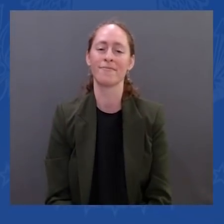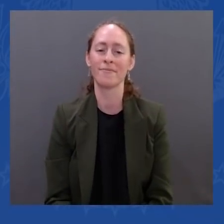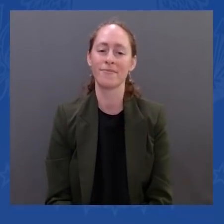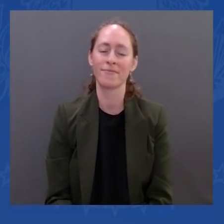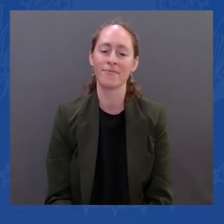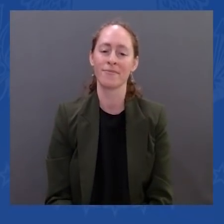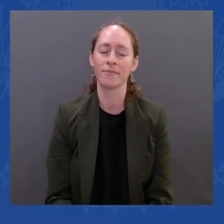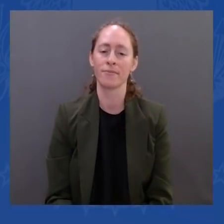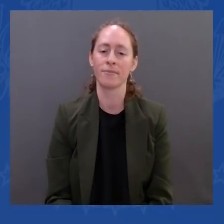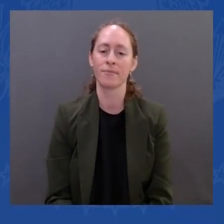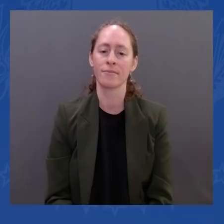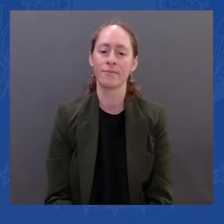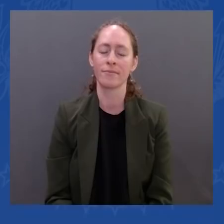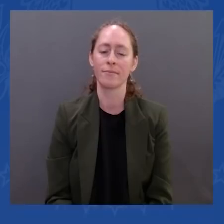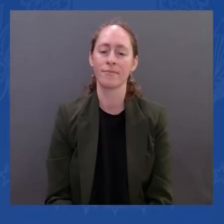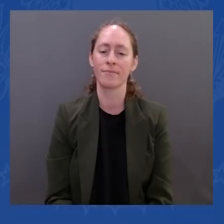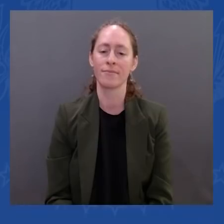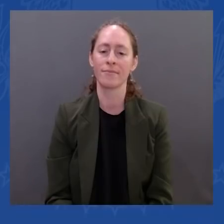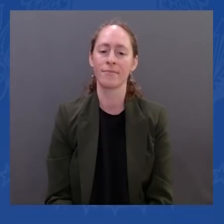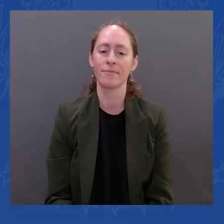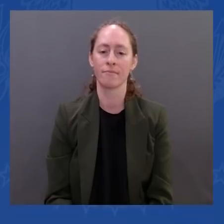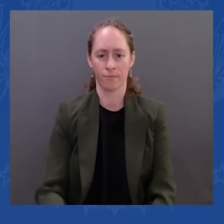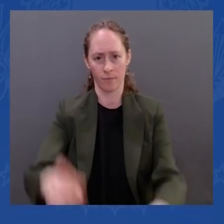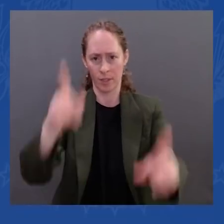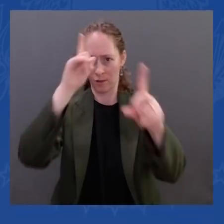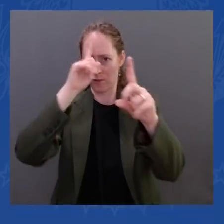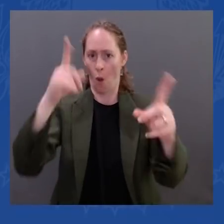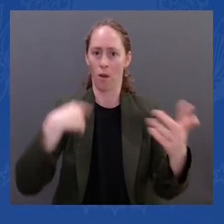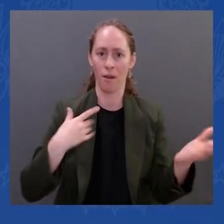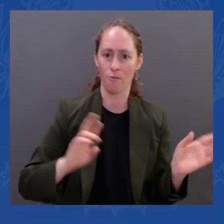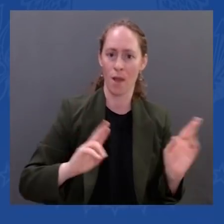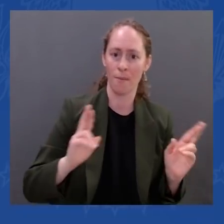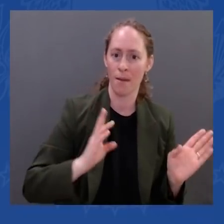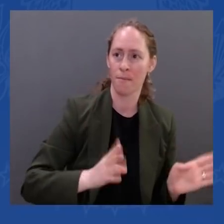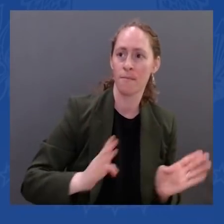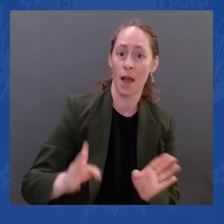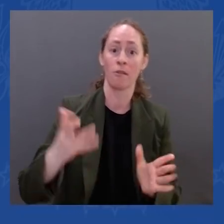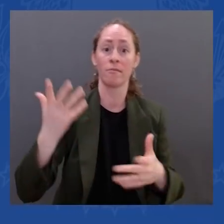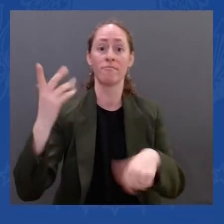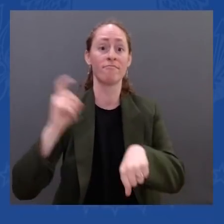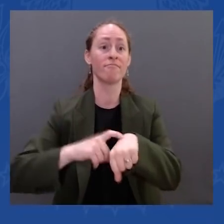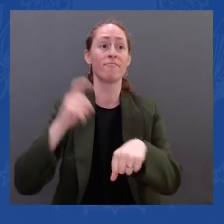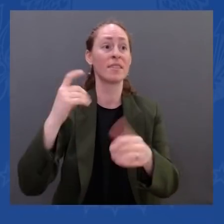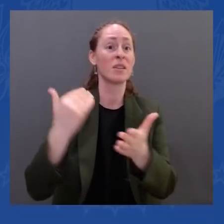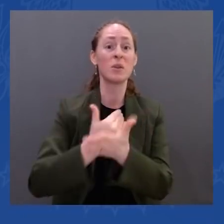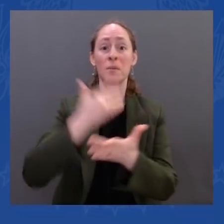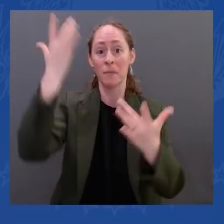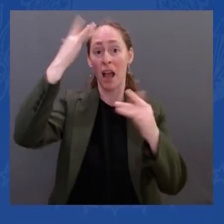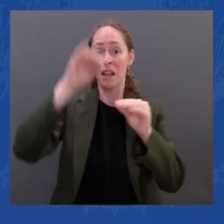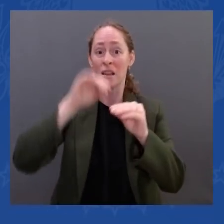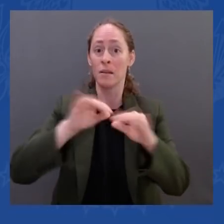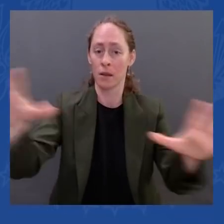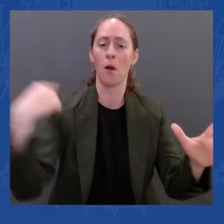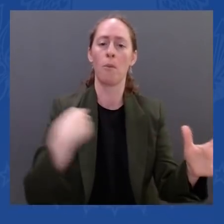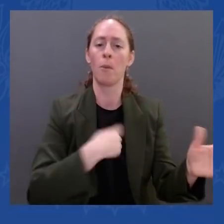with our new CDC regional office right here in Japan. Cooperating on clean energy and decarbonization